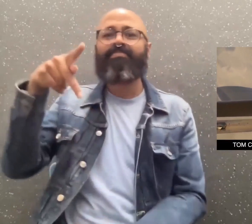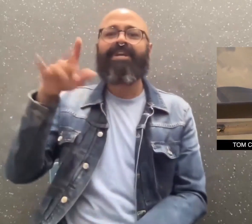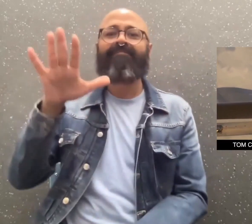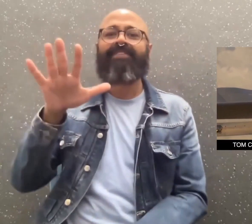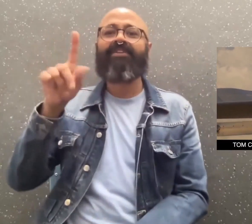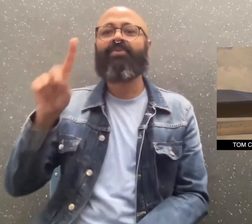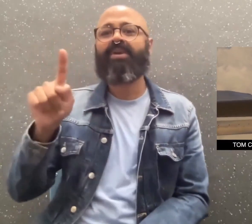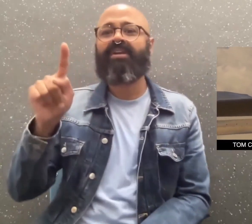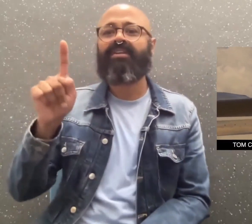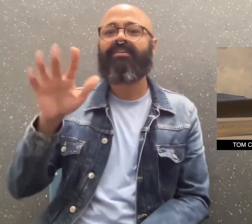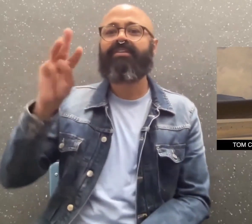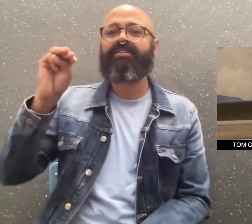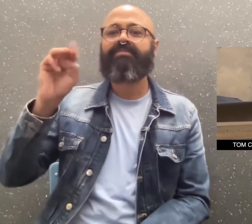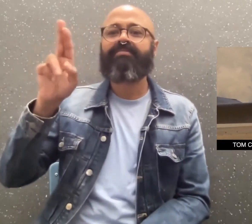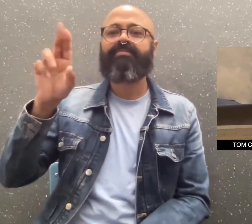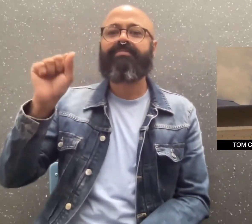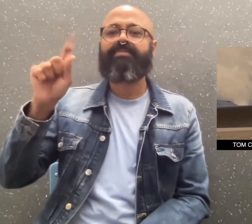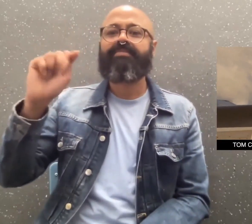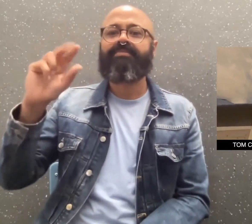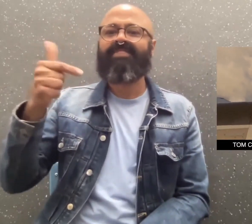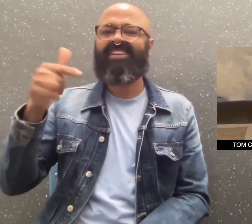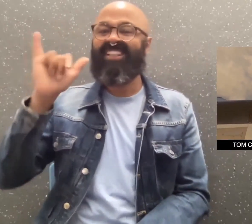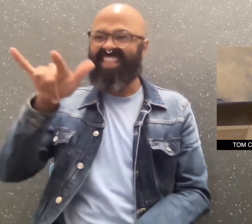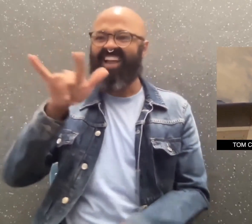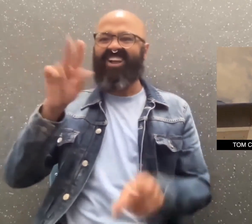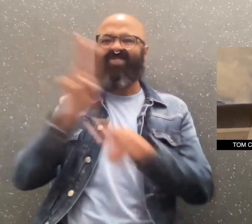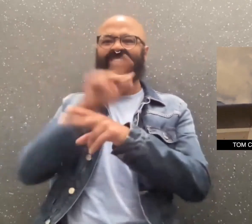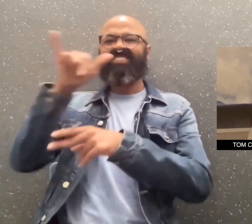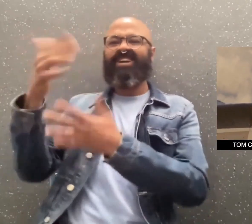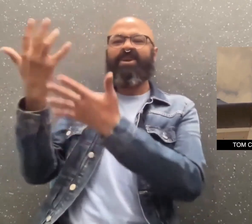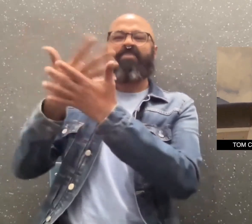It was also the same P 51 Mustang. He flew in Top Gun Maverick